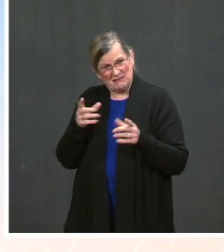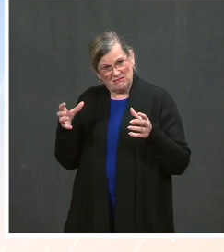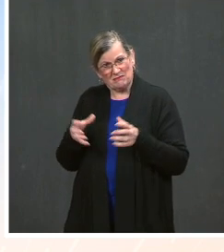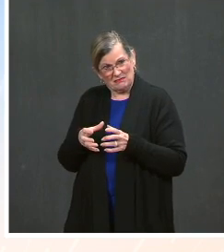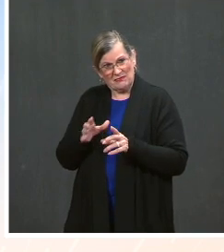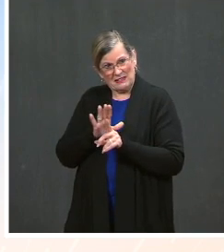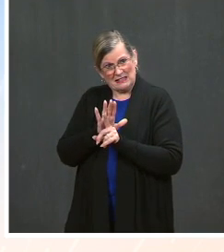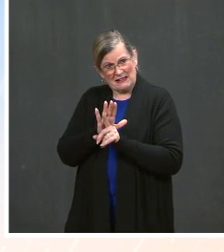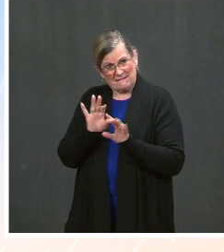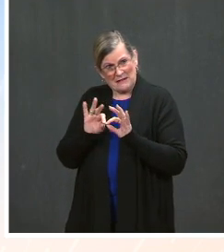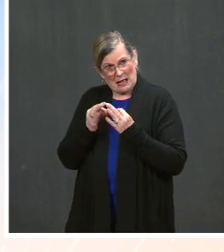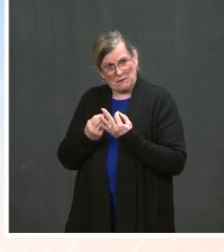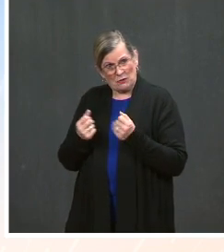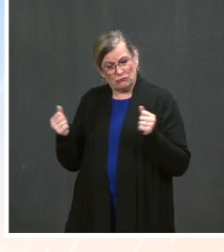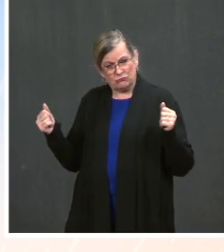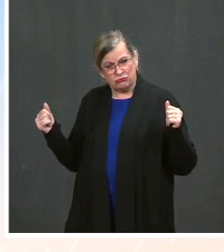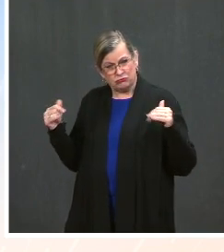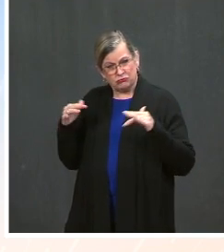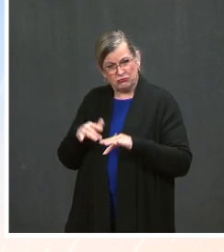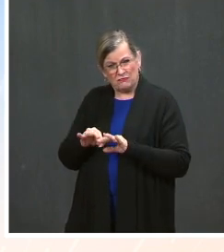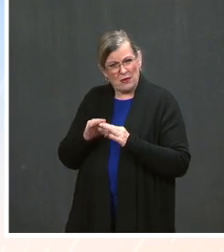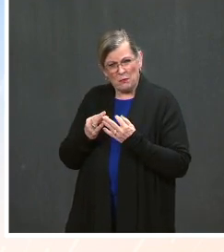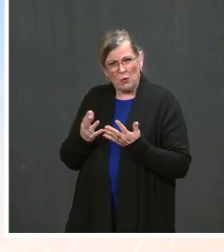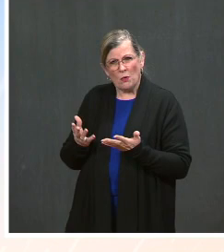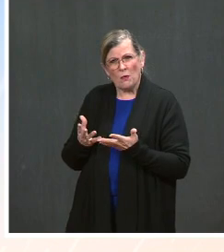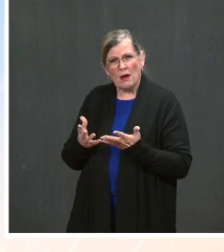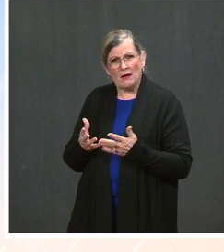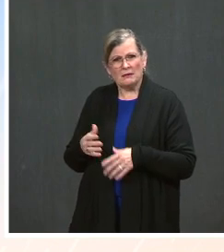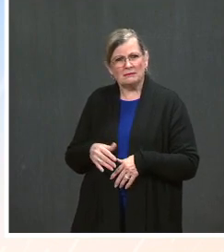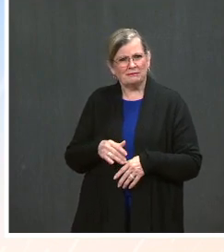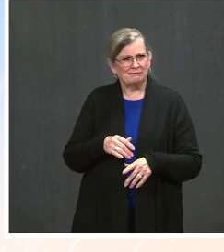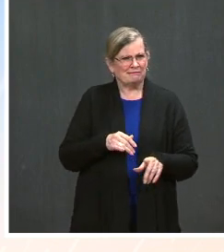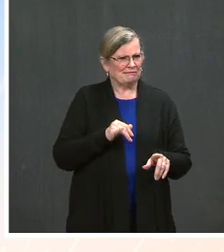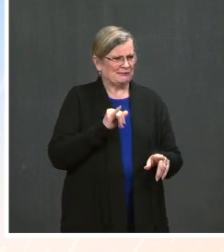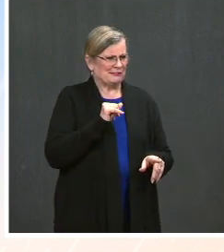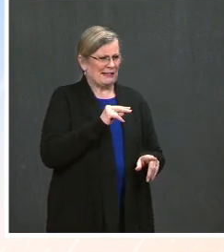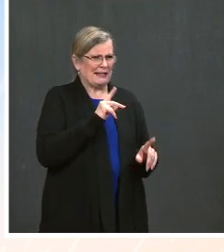Ms. Psaki: Well, I don't have a specific number of family members, but I can assure you that the President is --